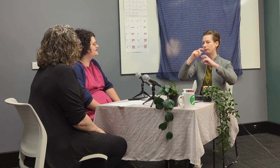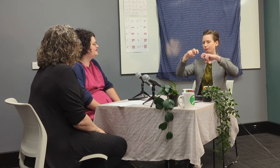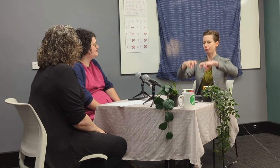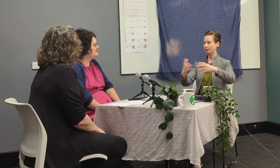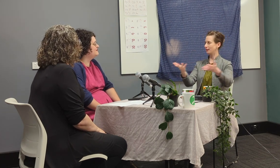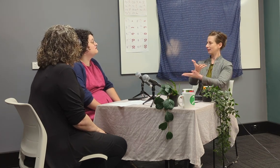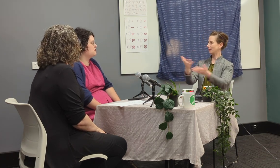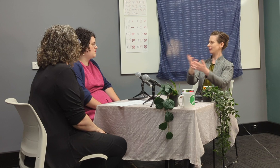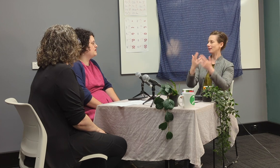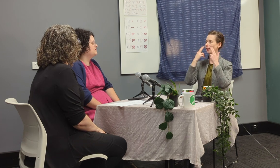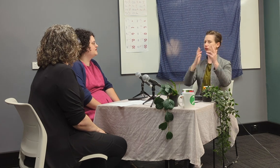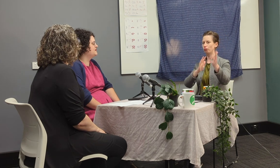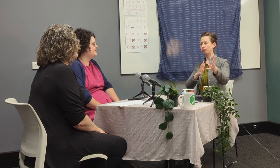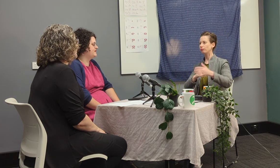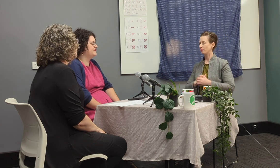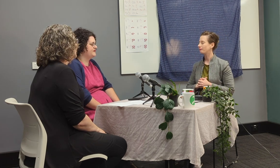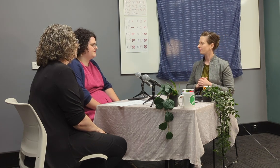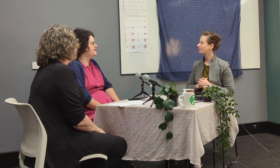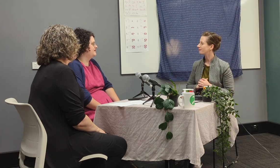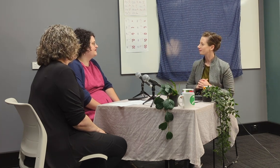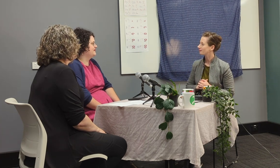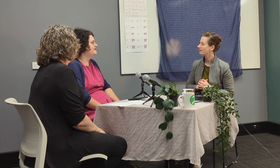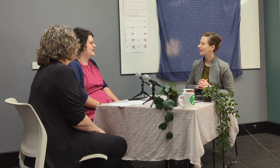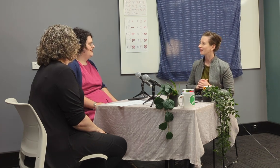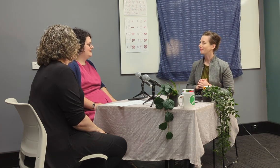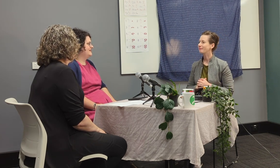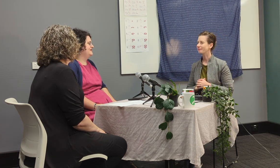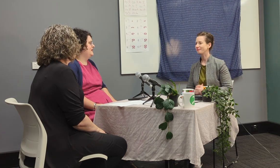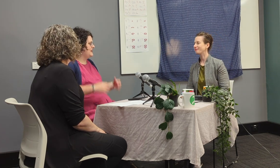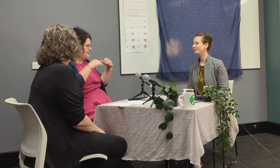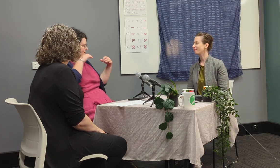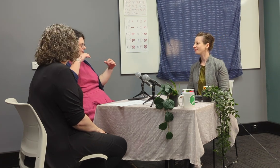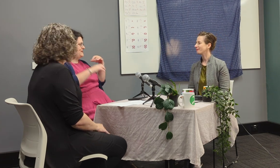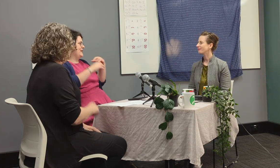rather at conversations – so people having conversations naturally with each other. G: That sounds fun!